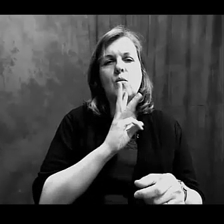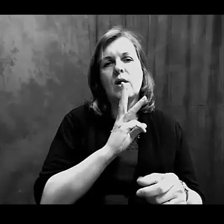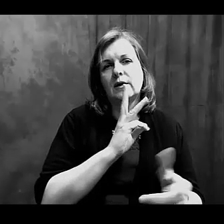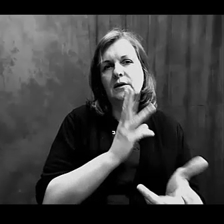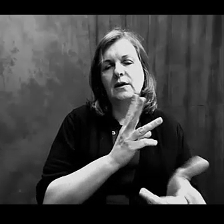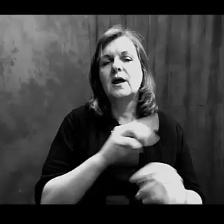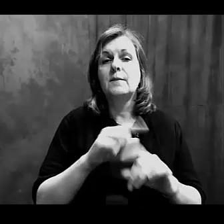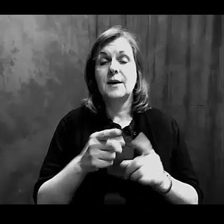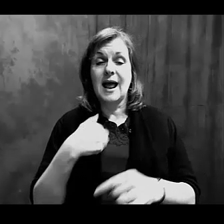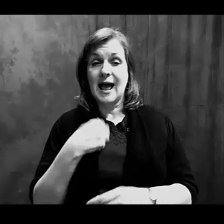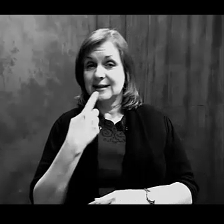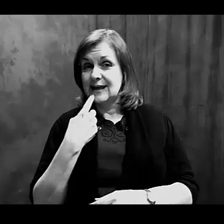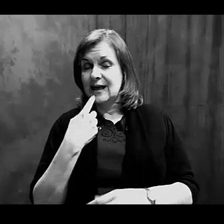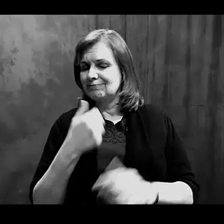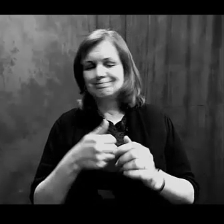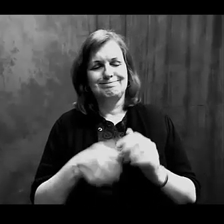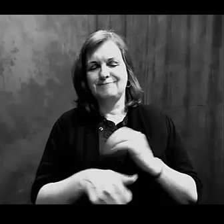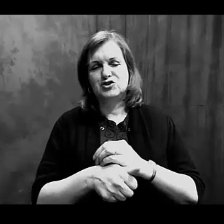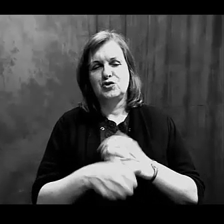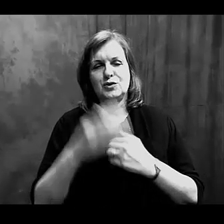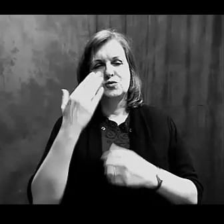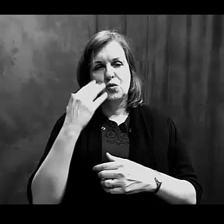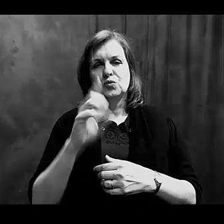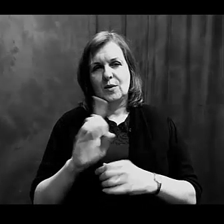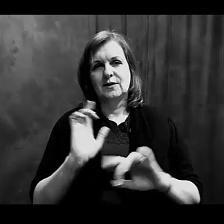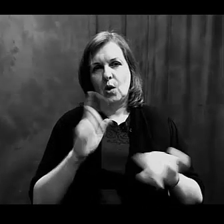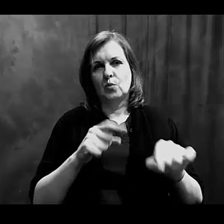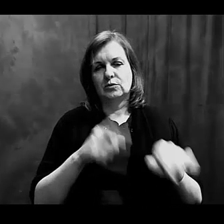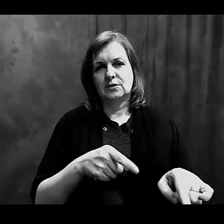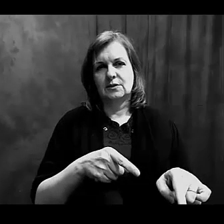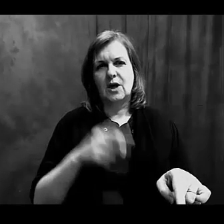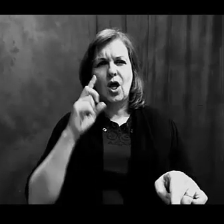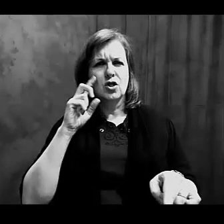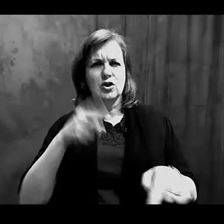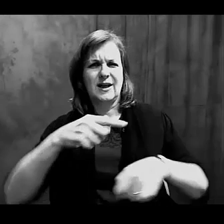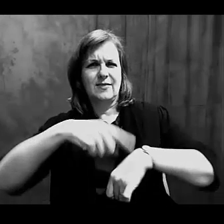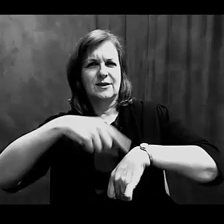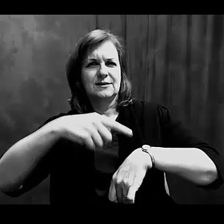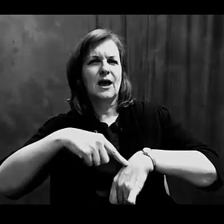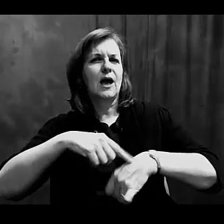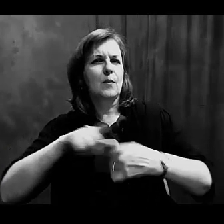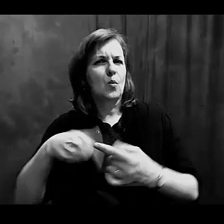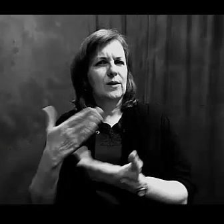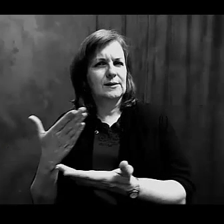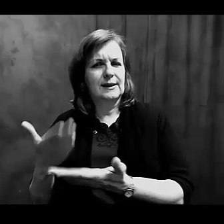the turtle actually knows what he's doing because look at the time line